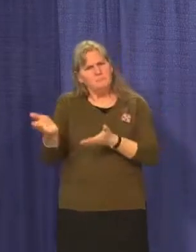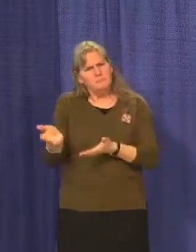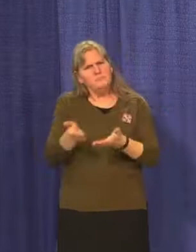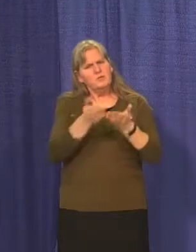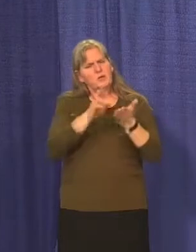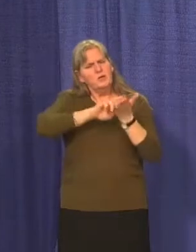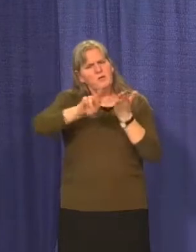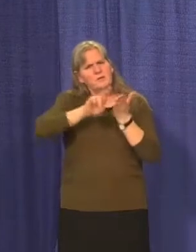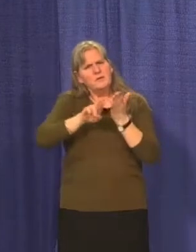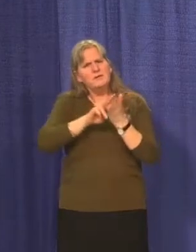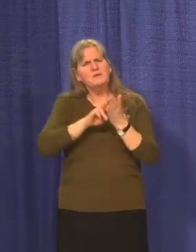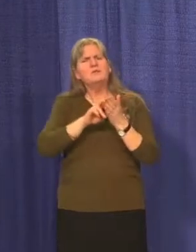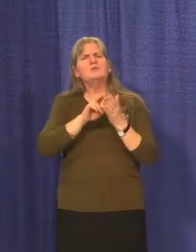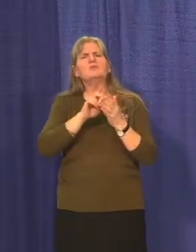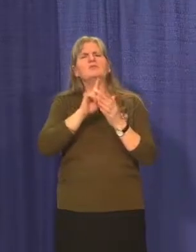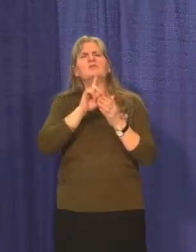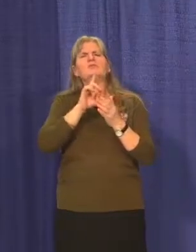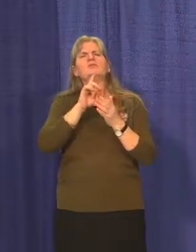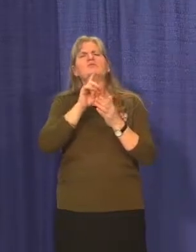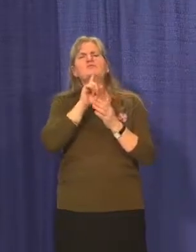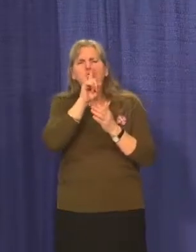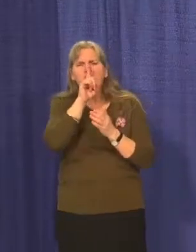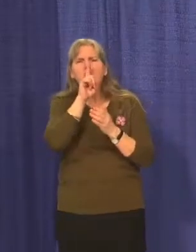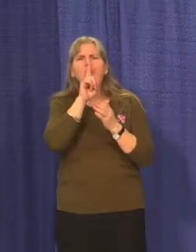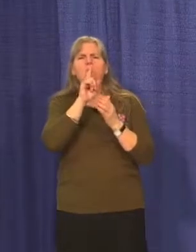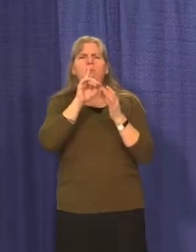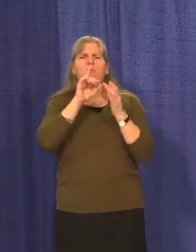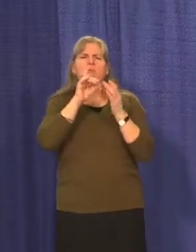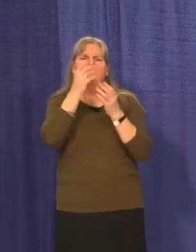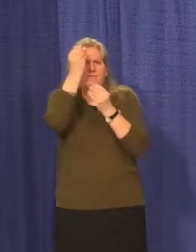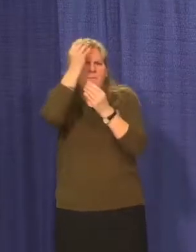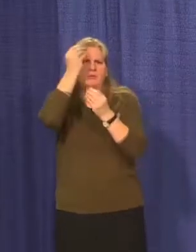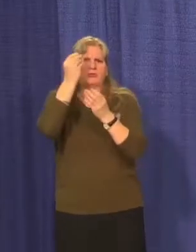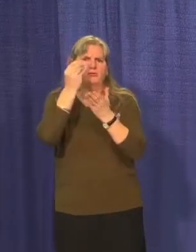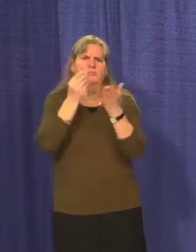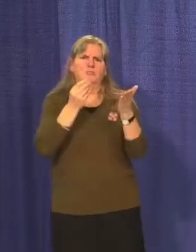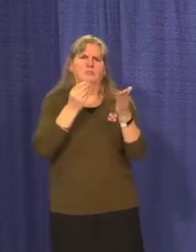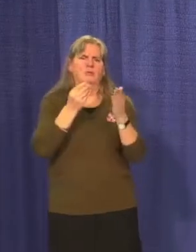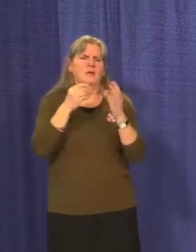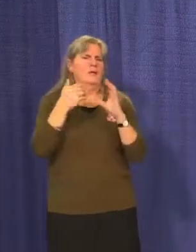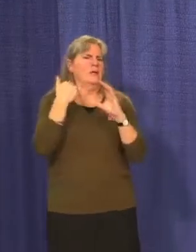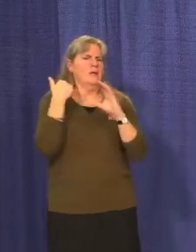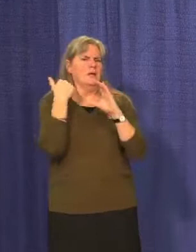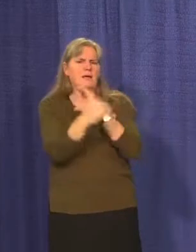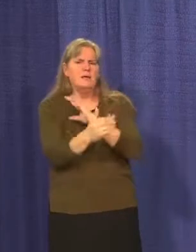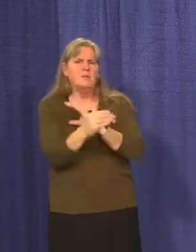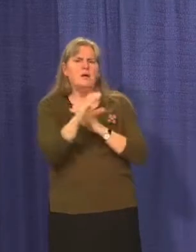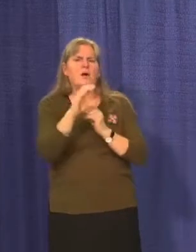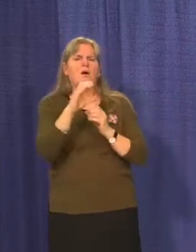dictate -- the time to research trusted sources in find answers to your question. You can e-mail or call the